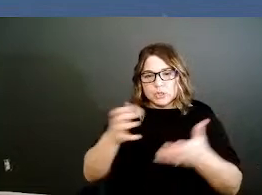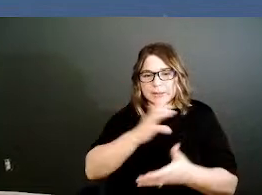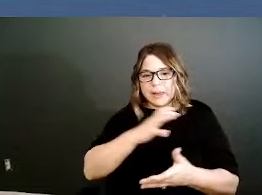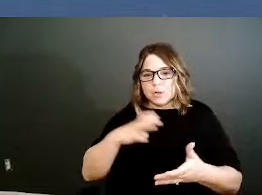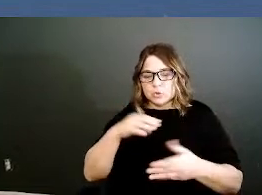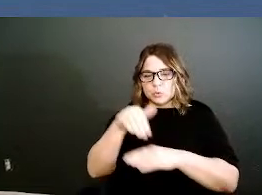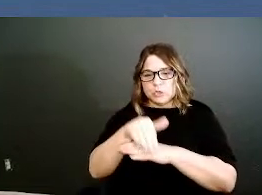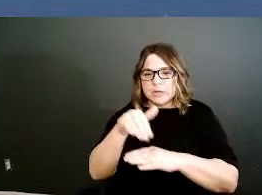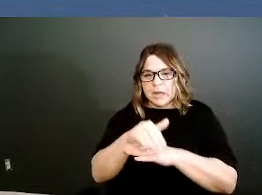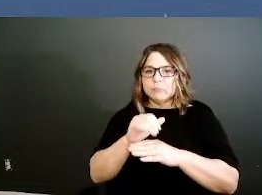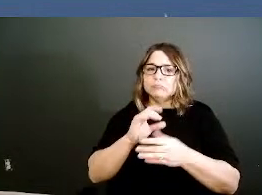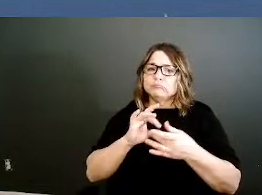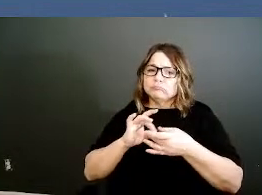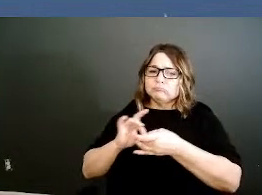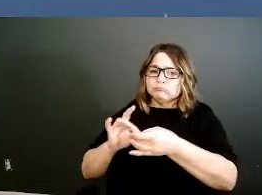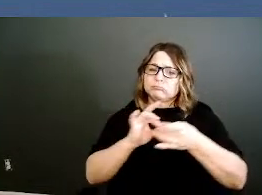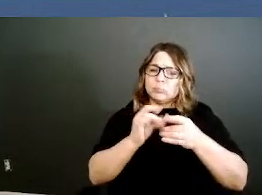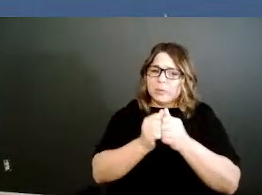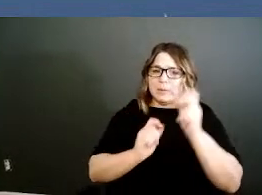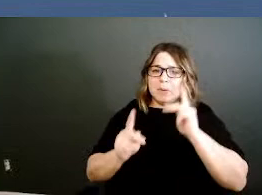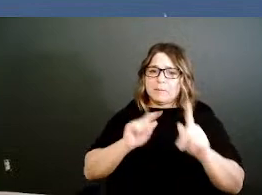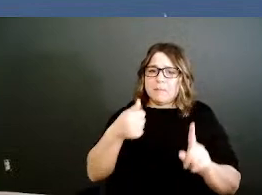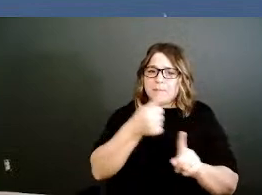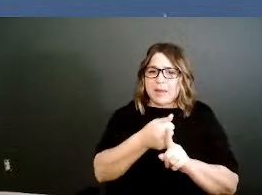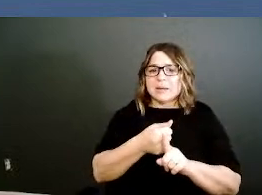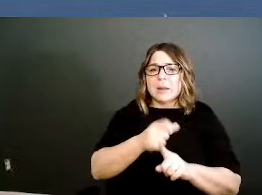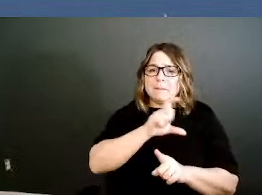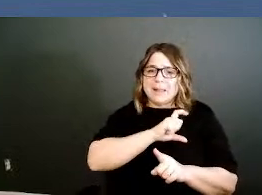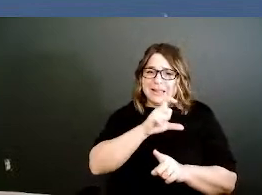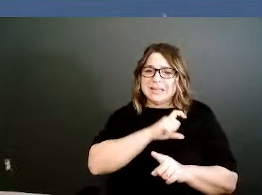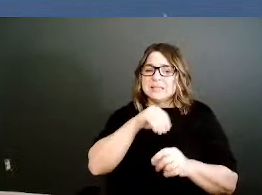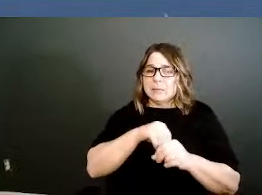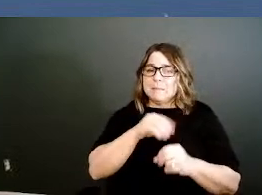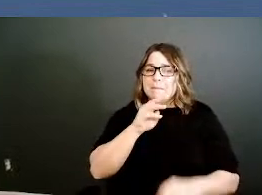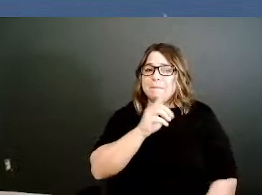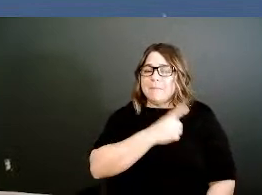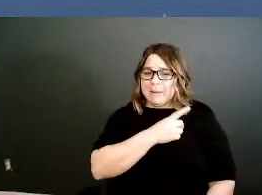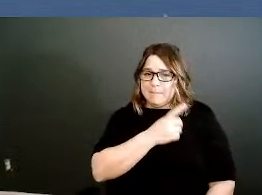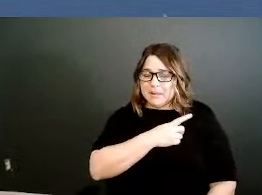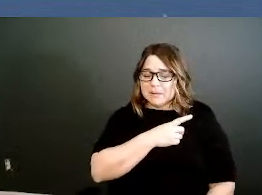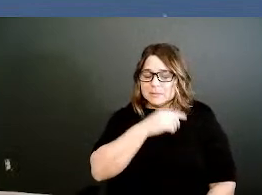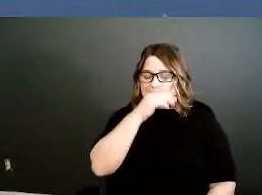READING THE CITY BUDGET IS KIND OF LIKE READING THE TEA LIVES. IT SHOWS PATTERNS THAT FORETELL OUR FUTURE.